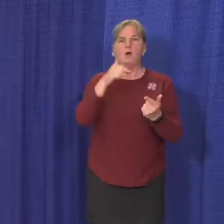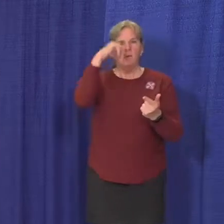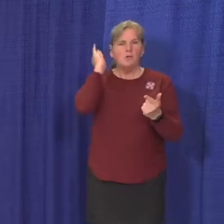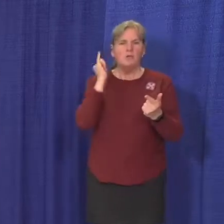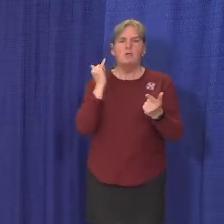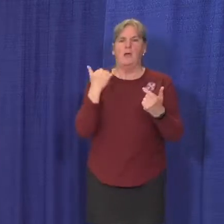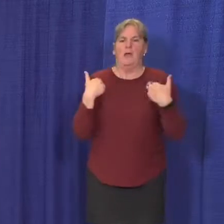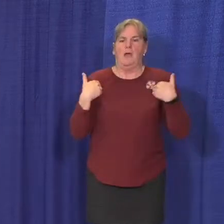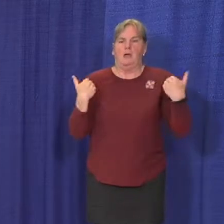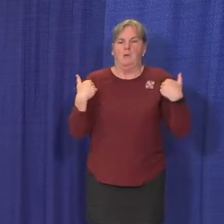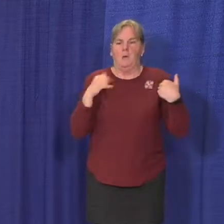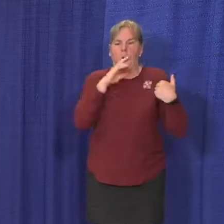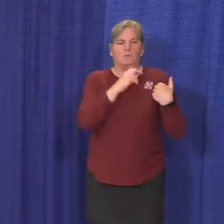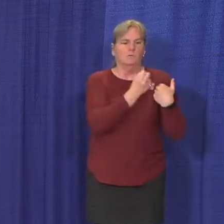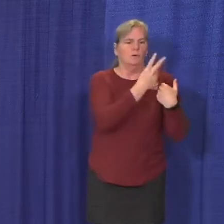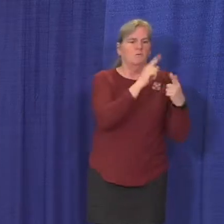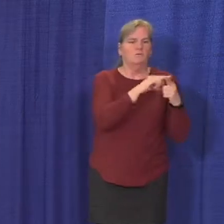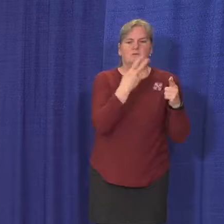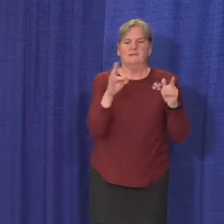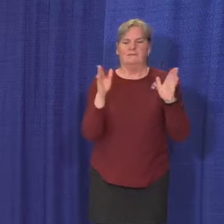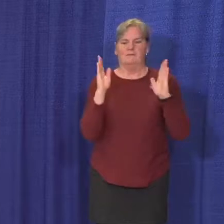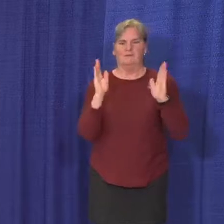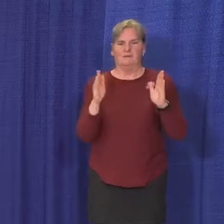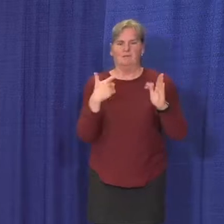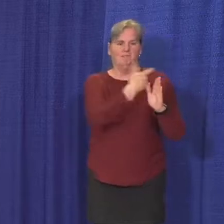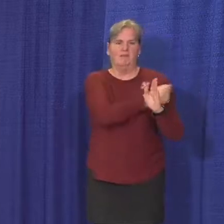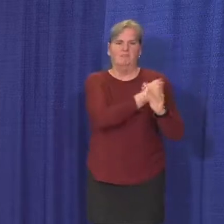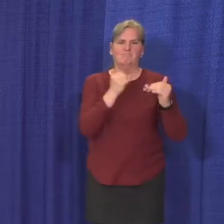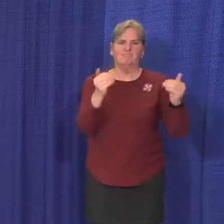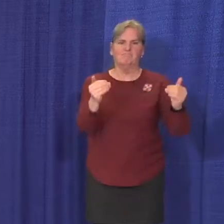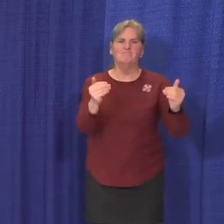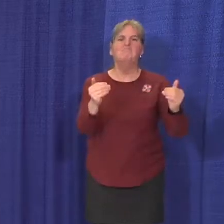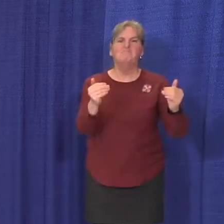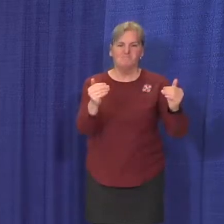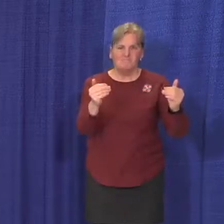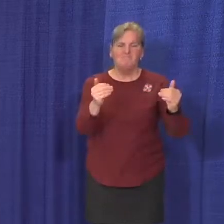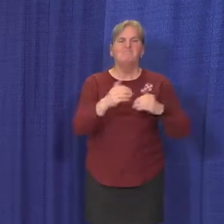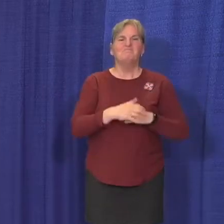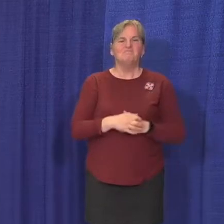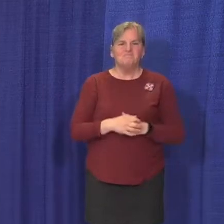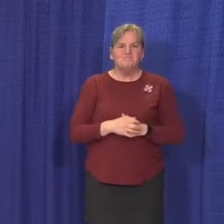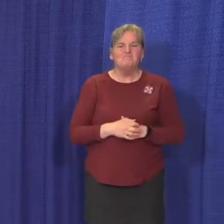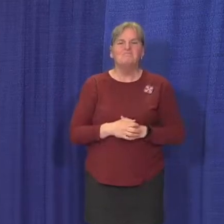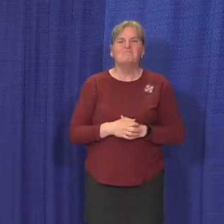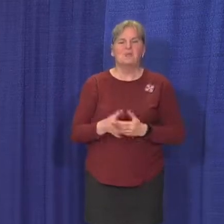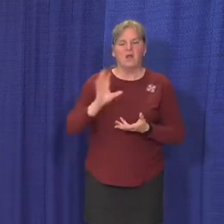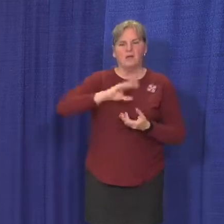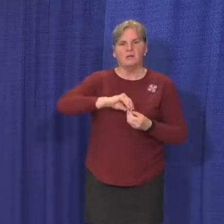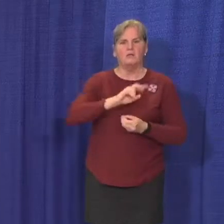Yukon youth aged 12 to 17 vaccinated.